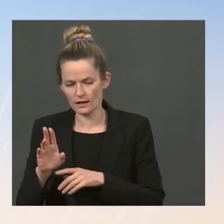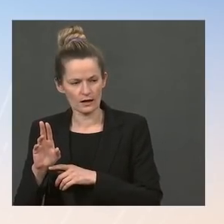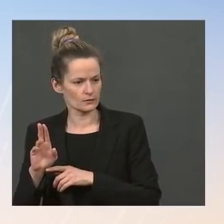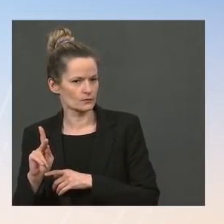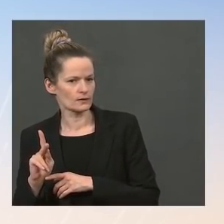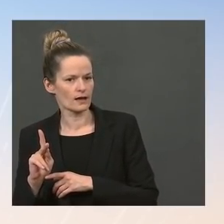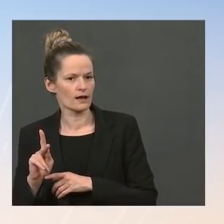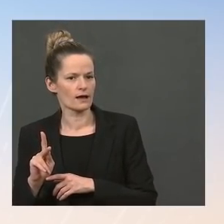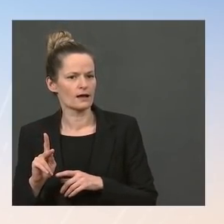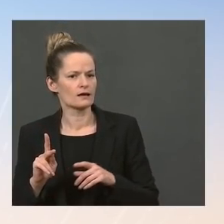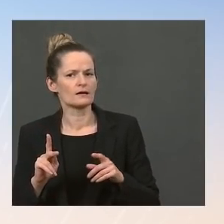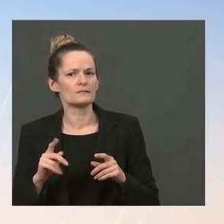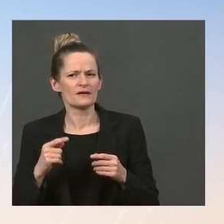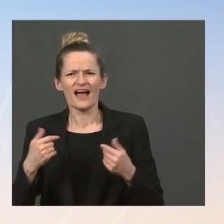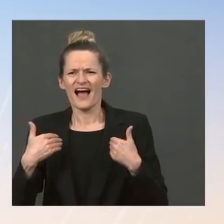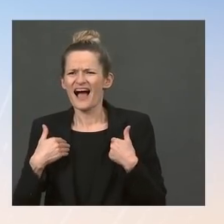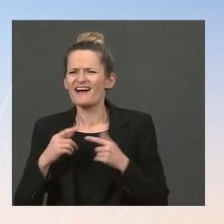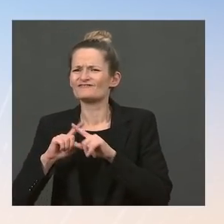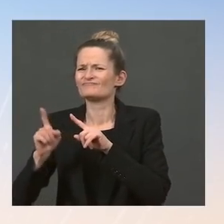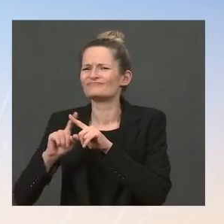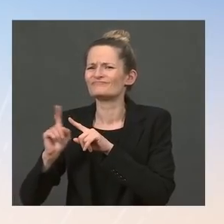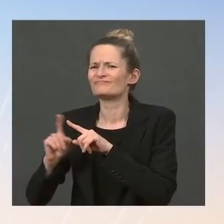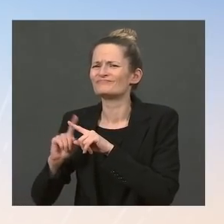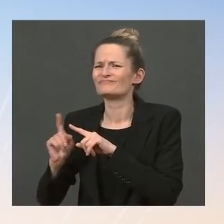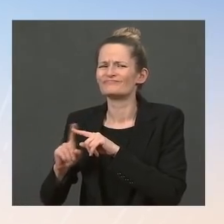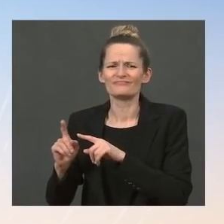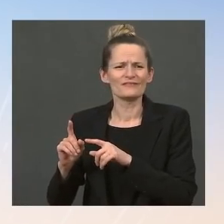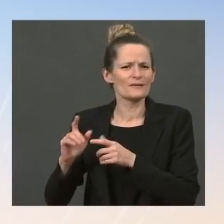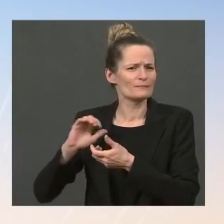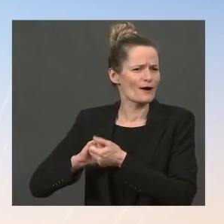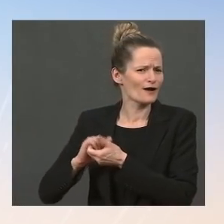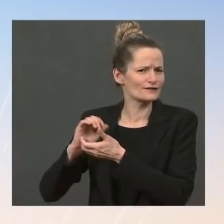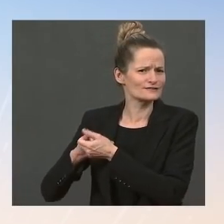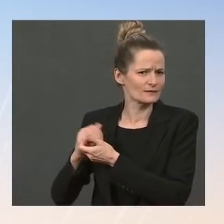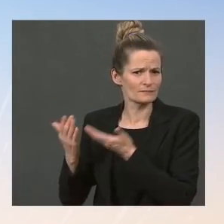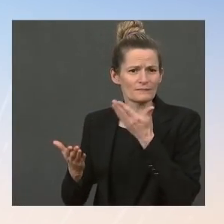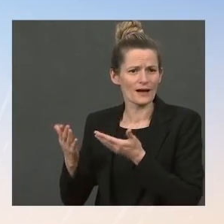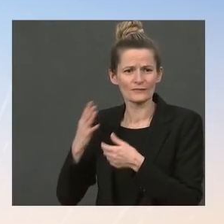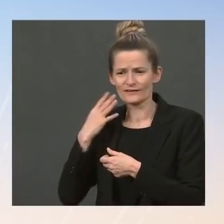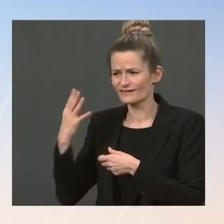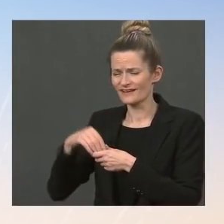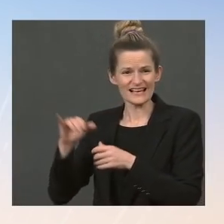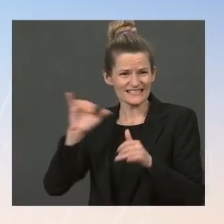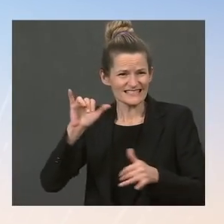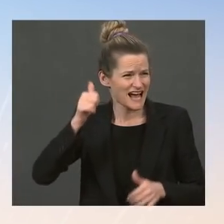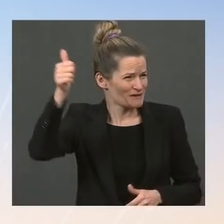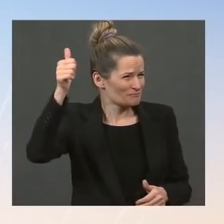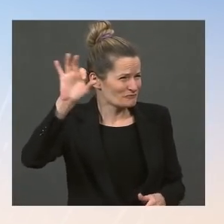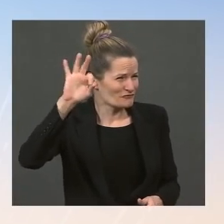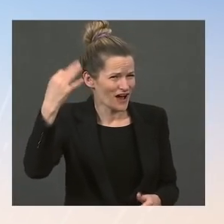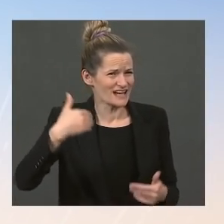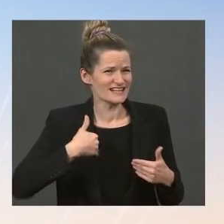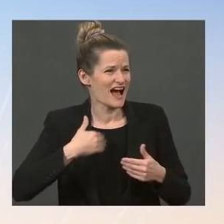that include the French and some partnerships that don't. And they have partnerships with other countries that don't include us. That is part of how global diplomacy works.